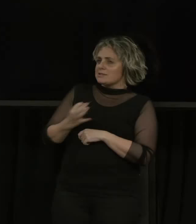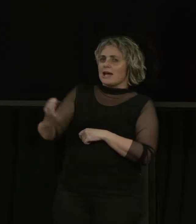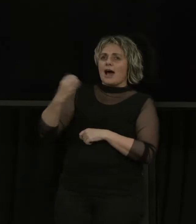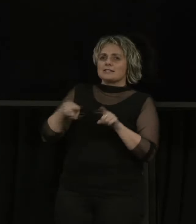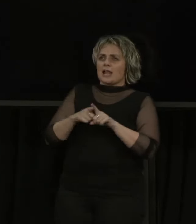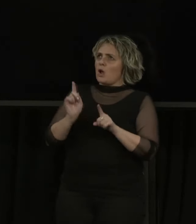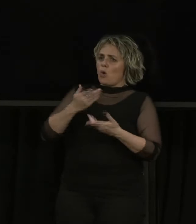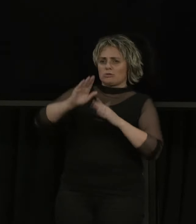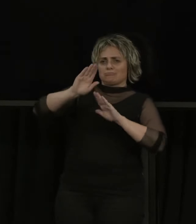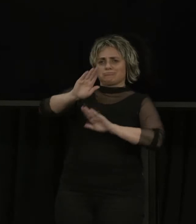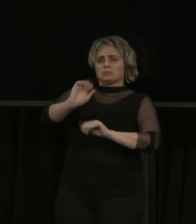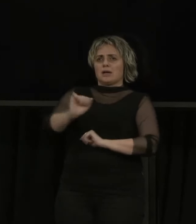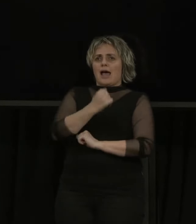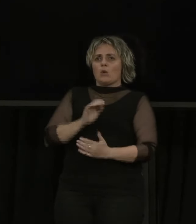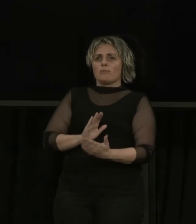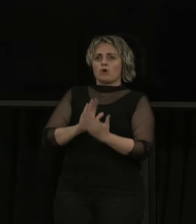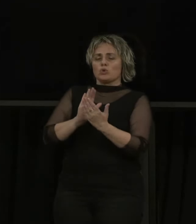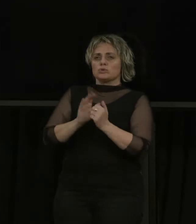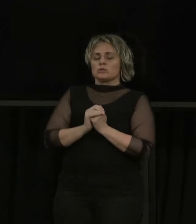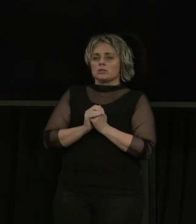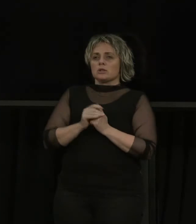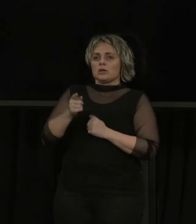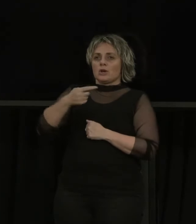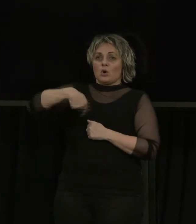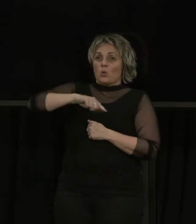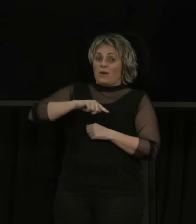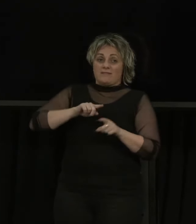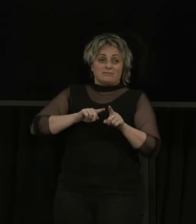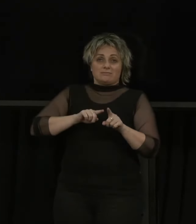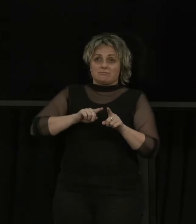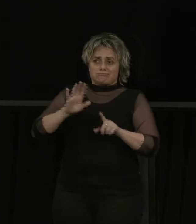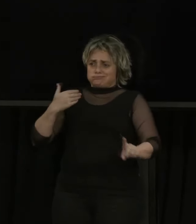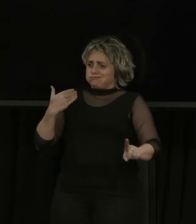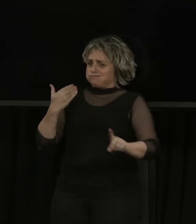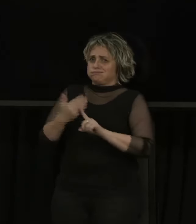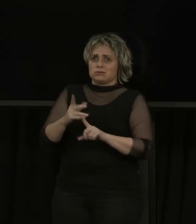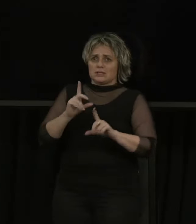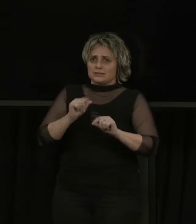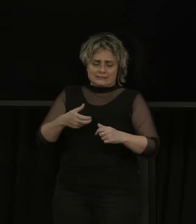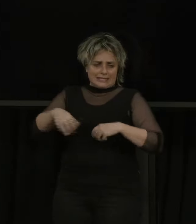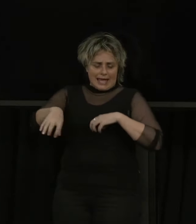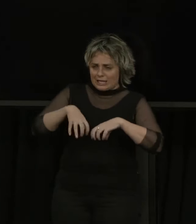vaccination rates? Will there be outstretched?